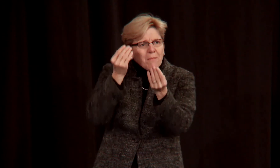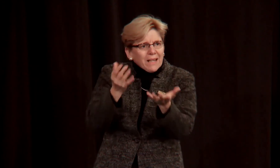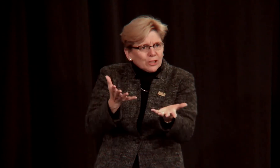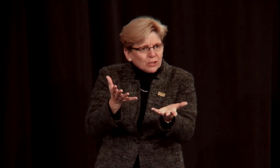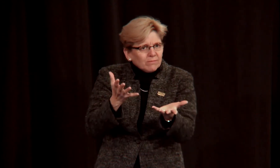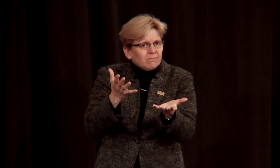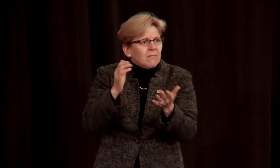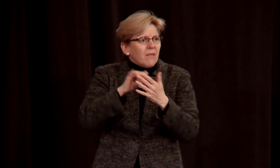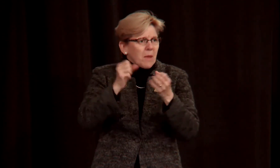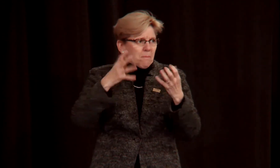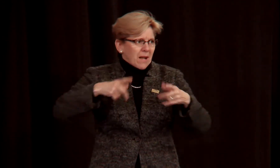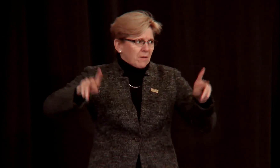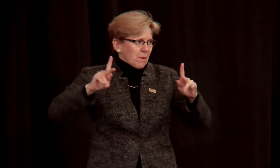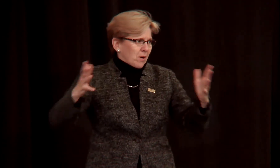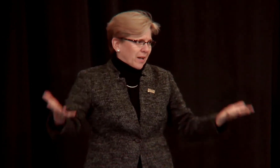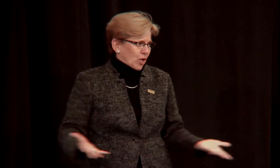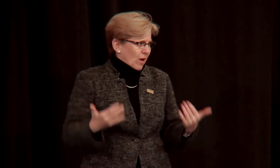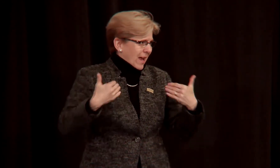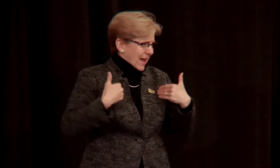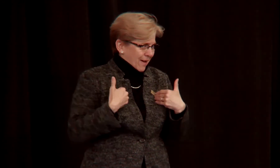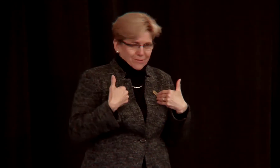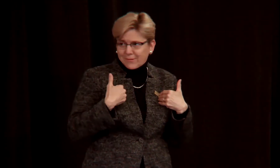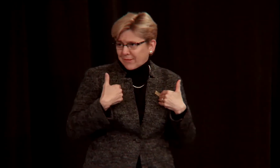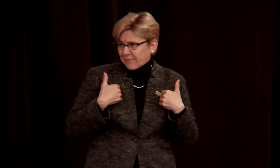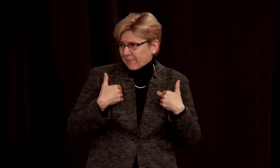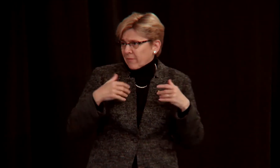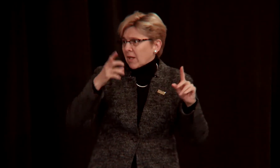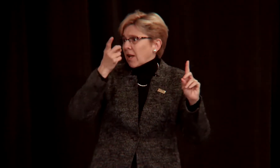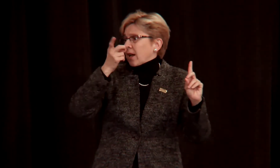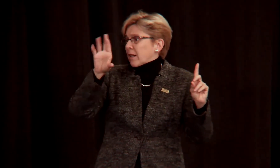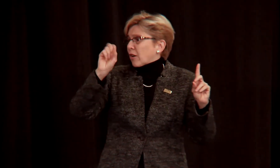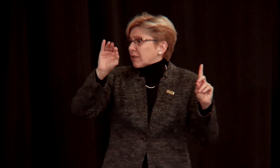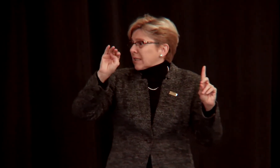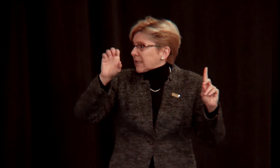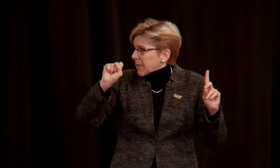of access to information that those of you in this room have